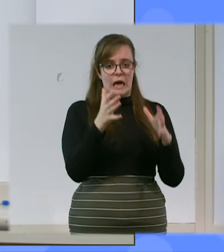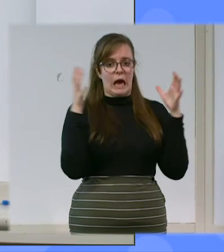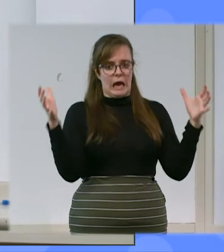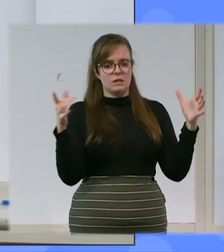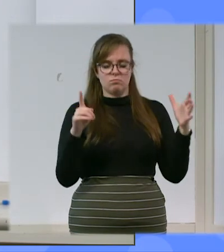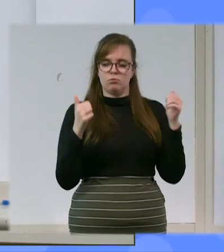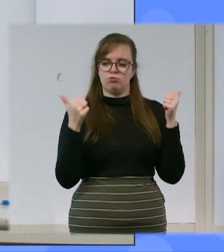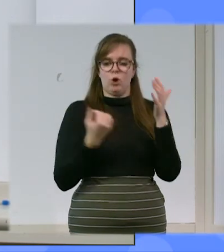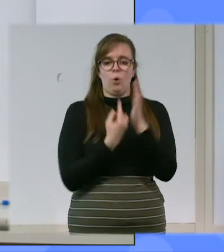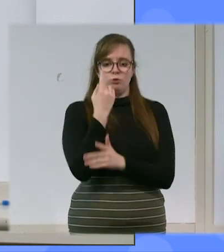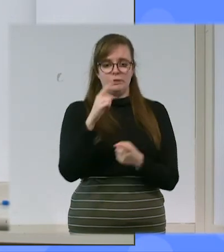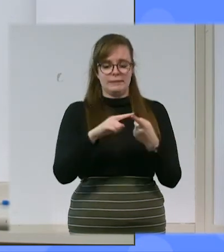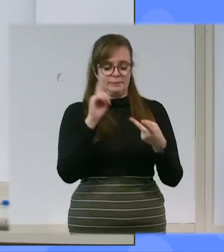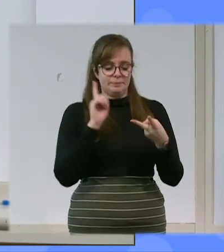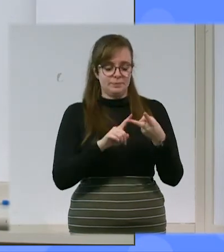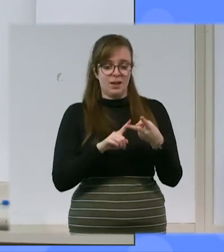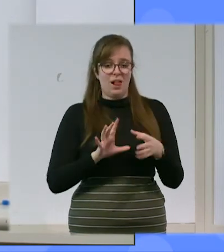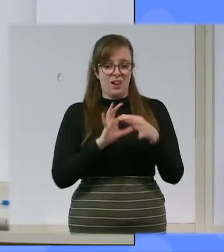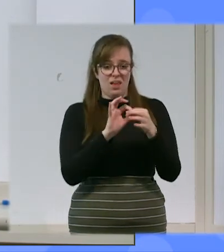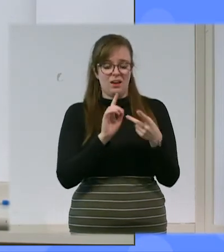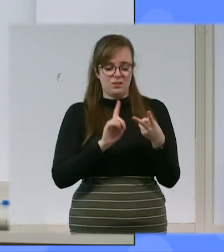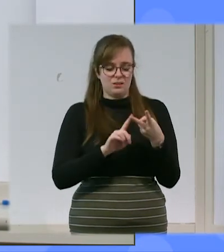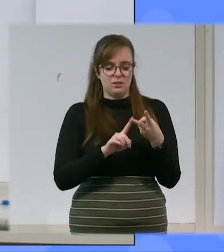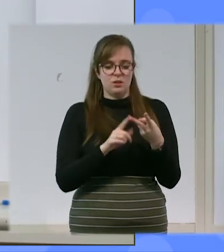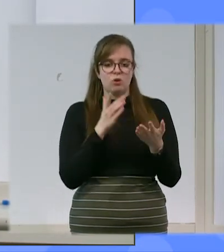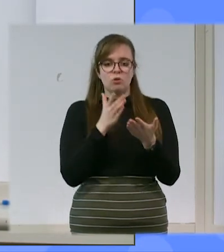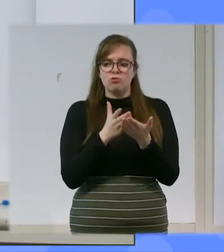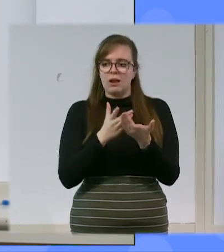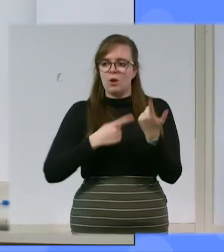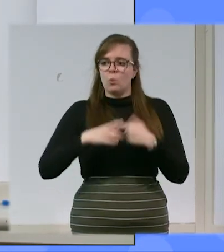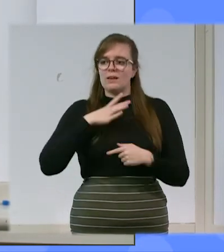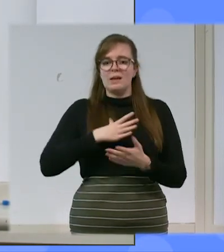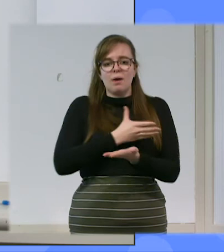secondly link to that is really being clear about what our economy looks like